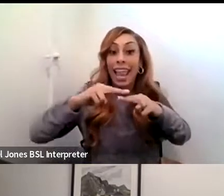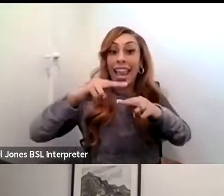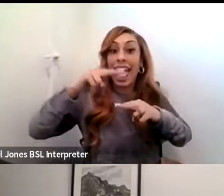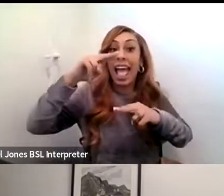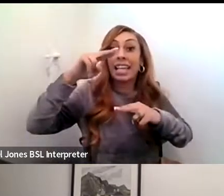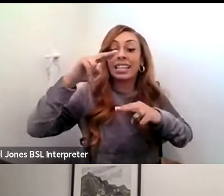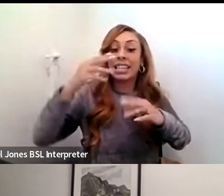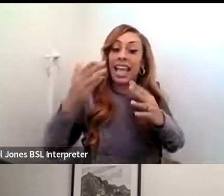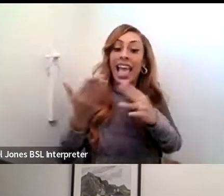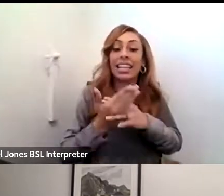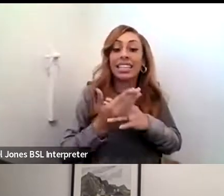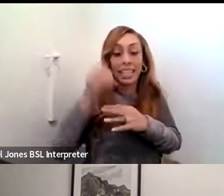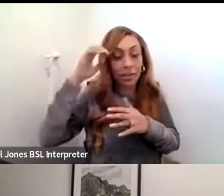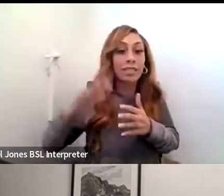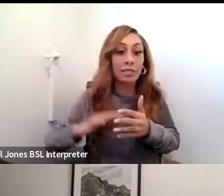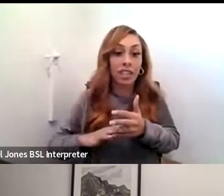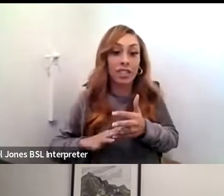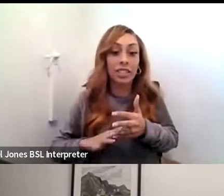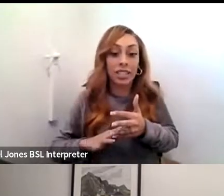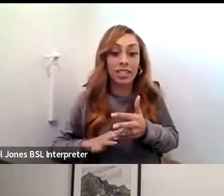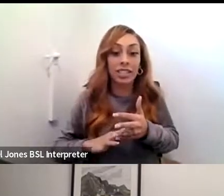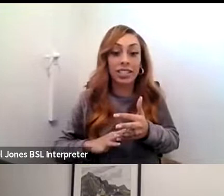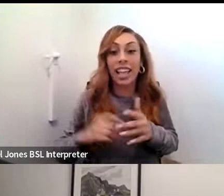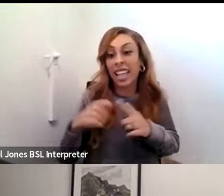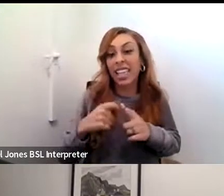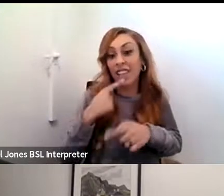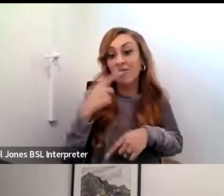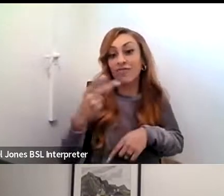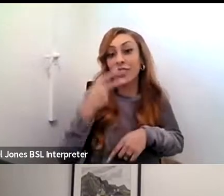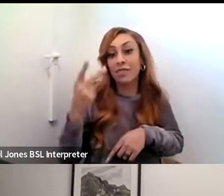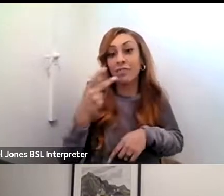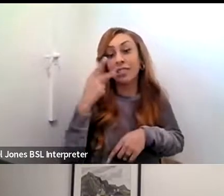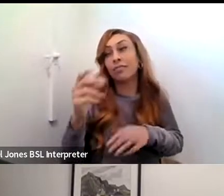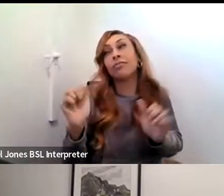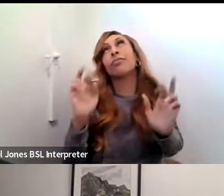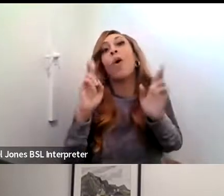and Kerry, I can see that you have echoed that as well, saying that is your greatest hope.